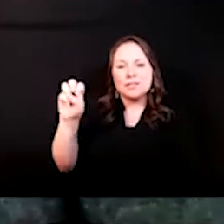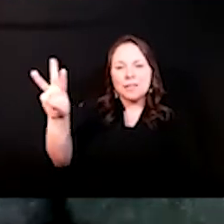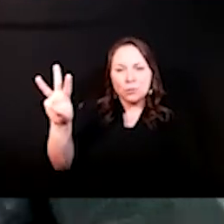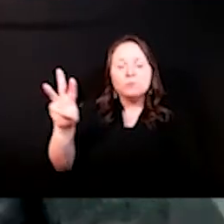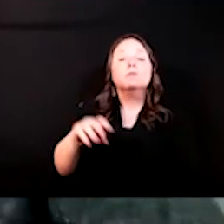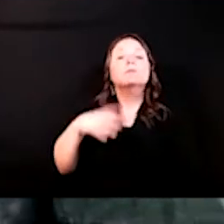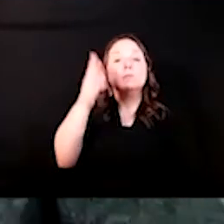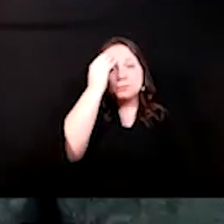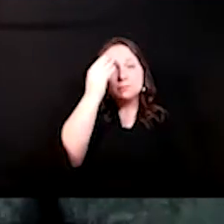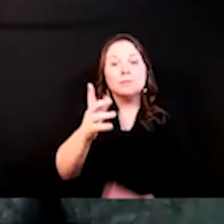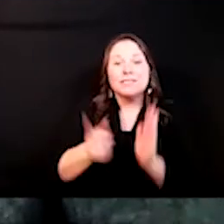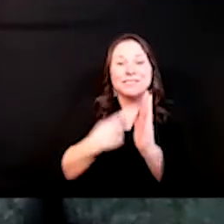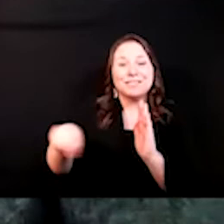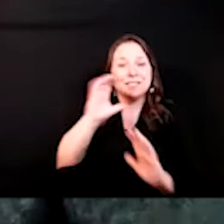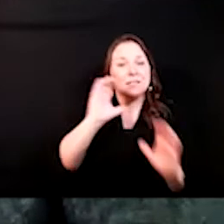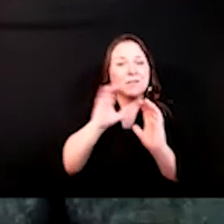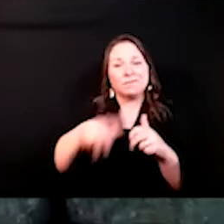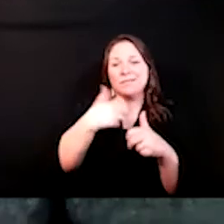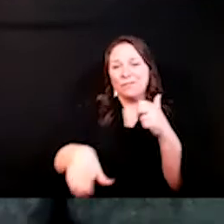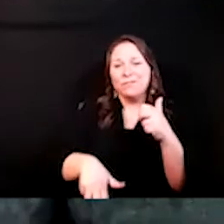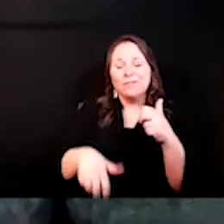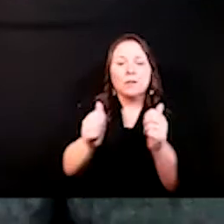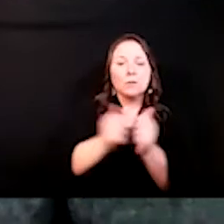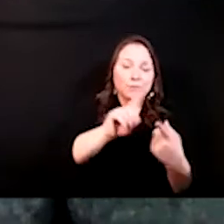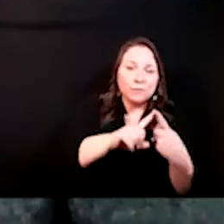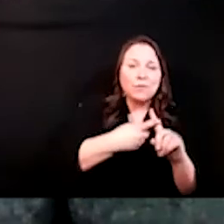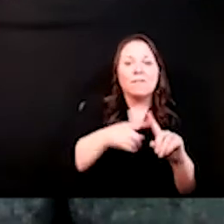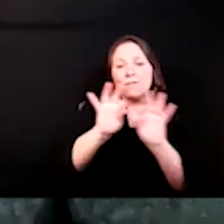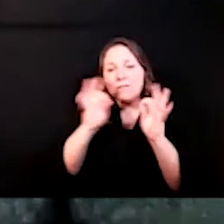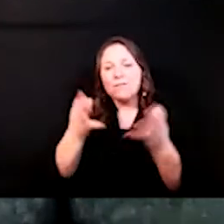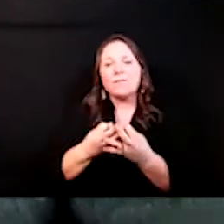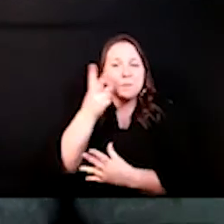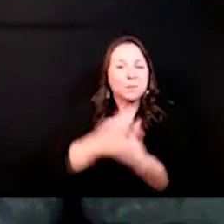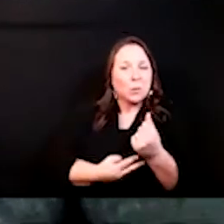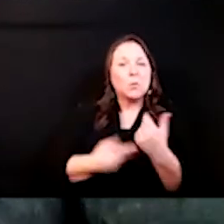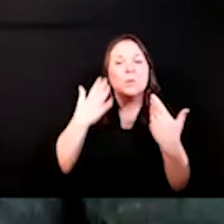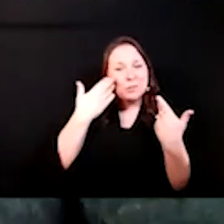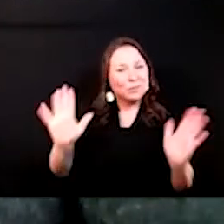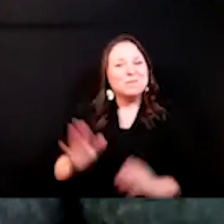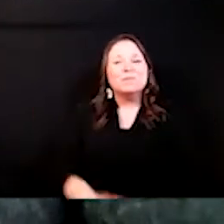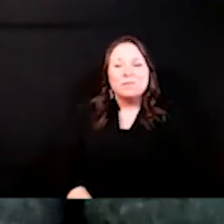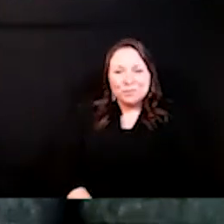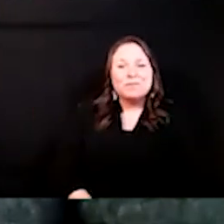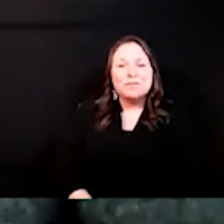ACKNOWLEDGE THAT SOMETIMES THESE CONVERSATIONS ARE TOUGH TO HAVE WITH FRIENDS AND LOVED ONES AND FAMILY MEMBERS AND SO